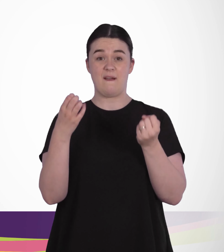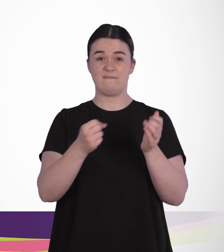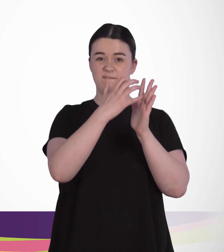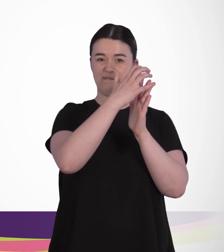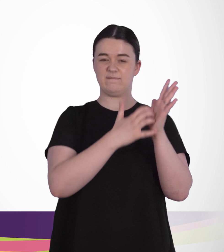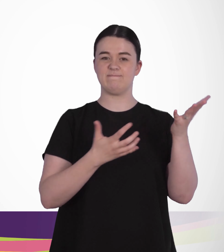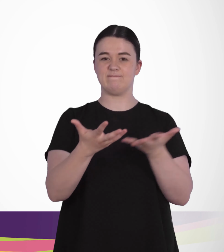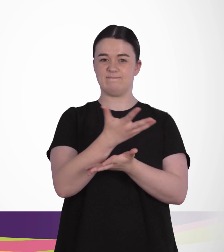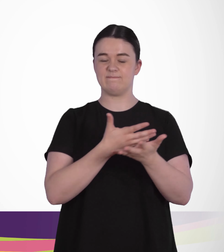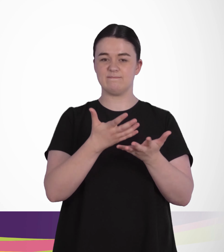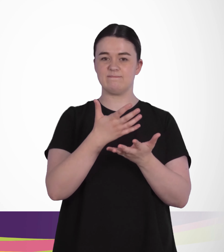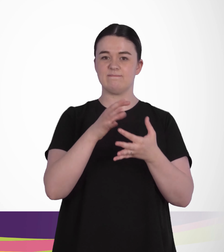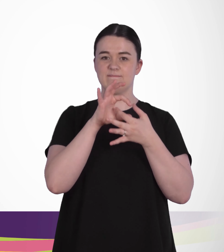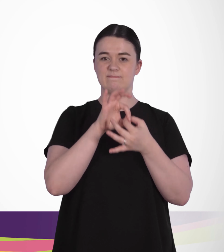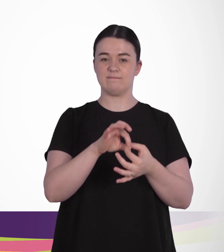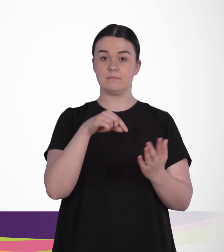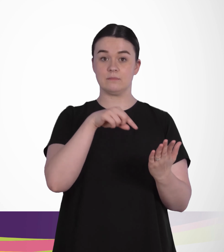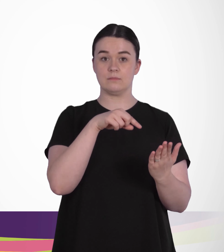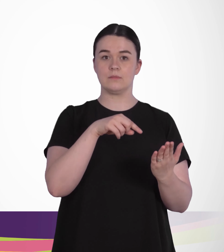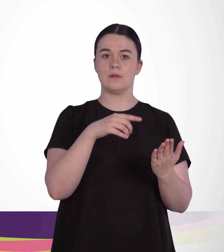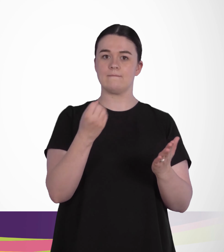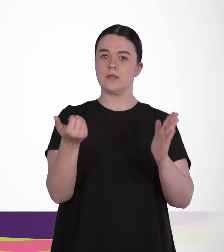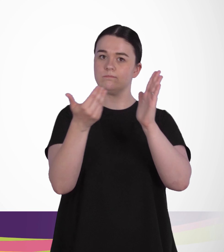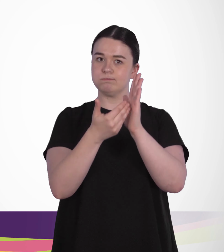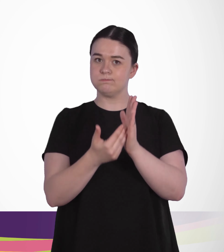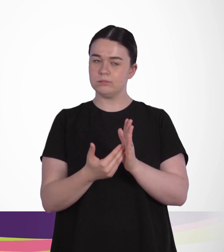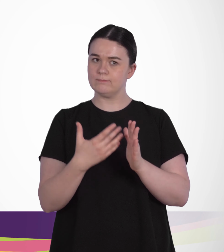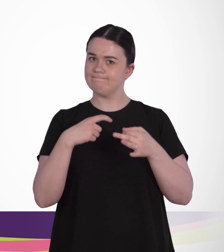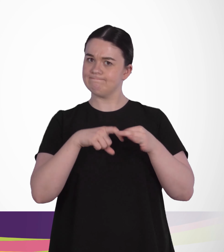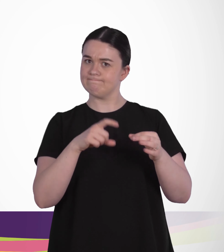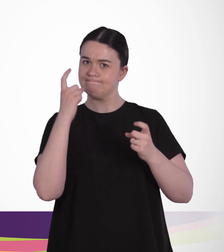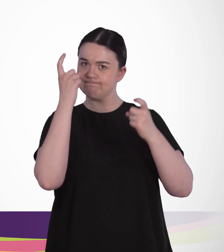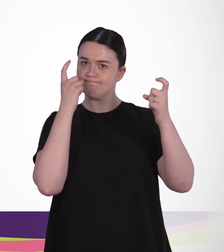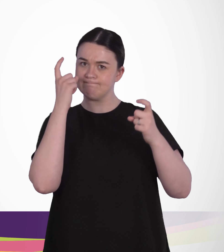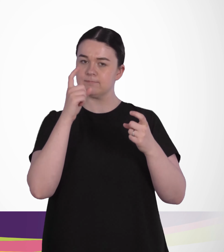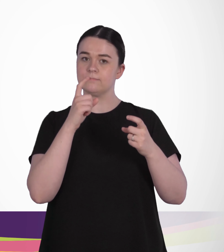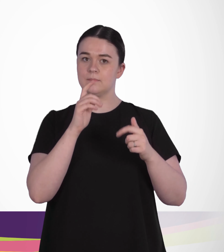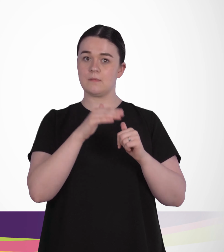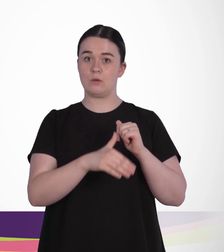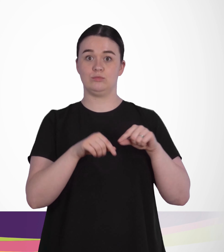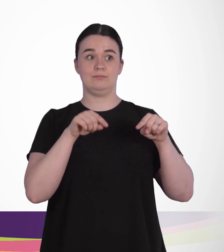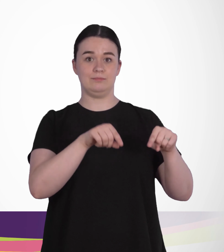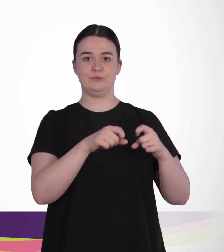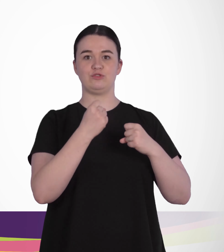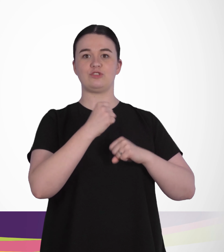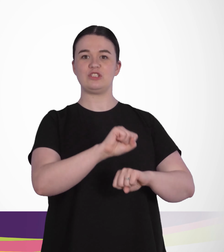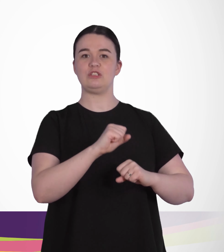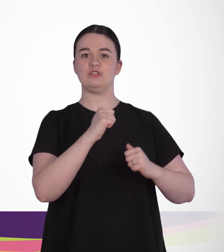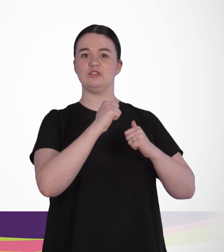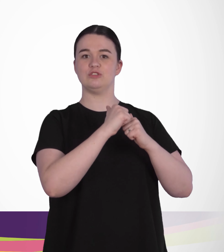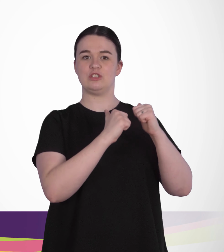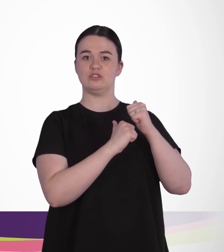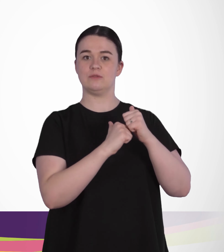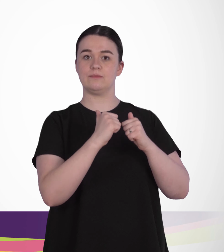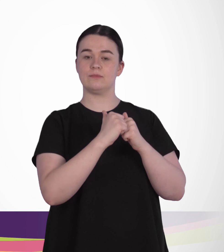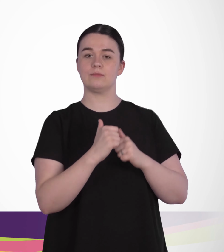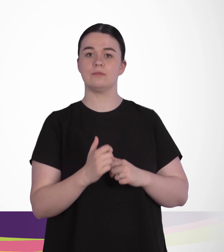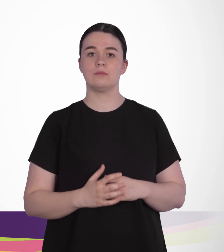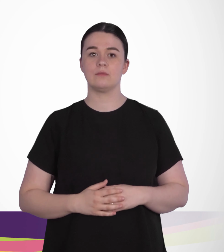the Discussion Paper posed additional questions, including on the Strategy’s structure